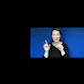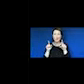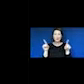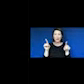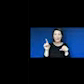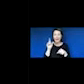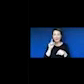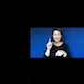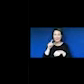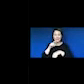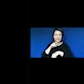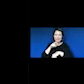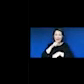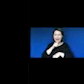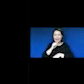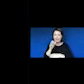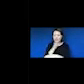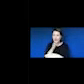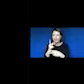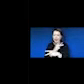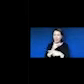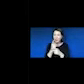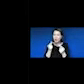trying to decide what his next step was, as far as employment.